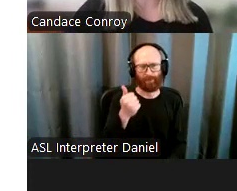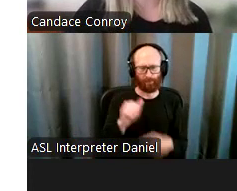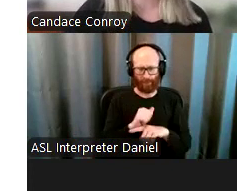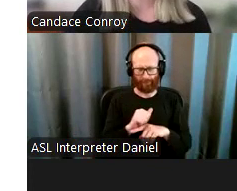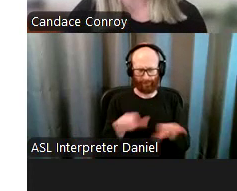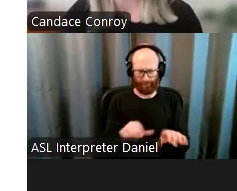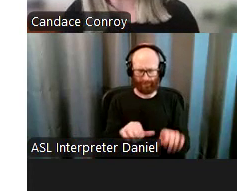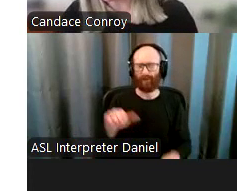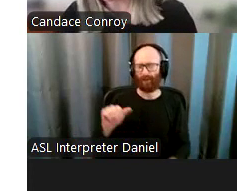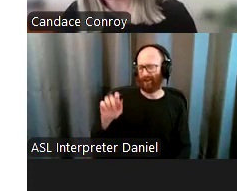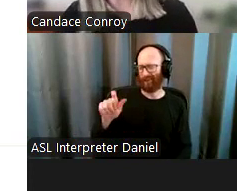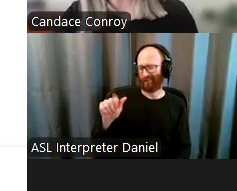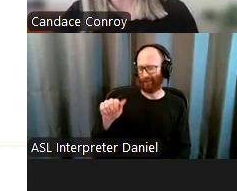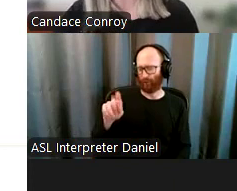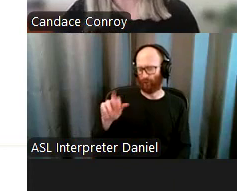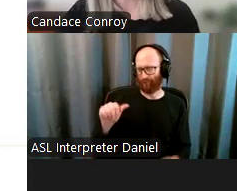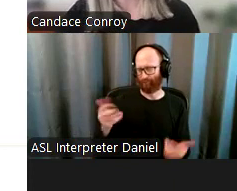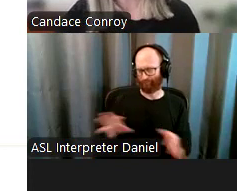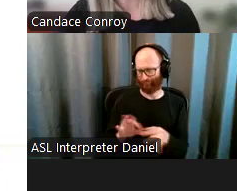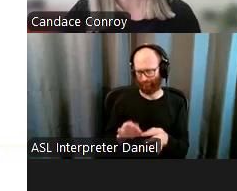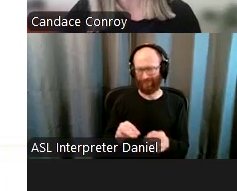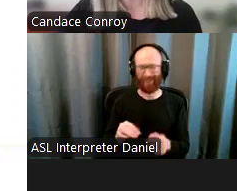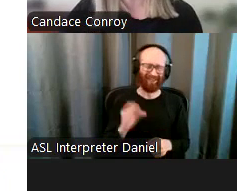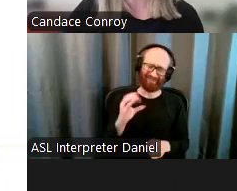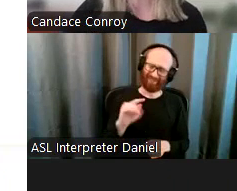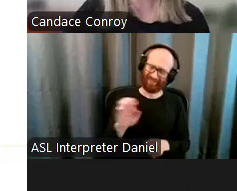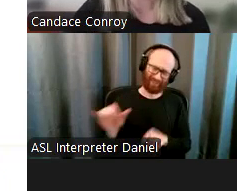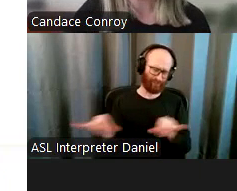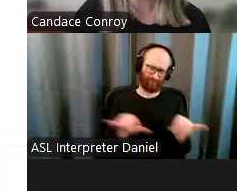CTE space is no different right? There's an opportunity to differentiate in every single